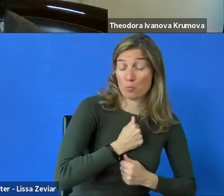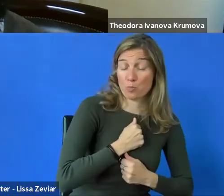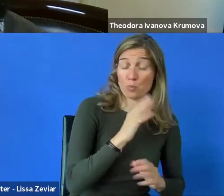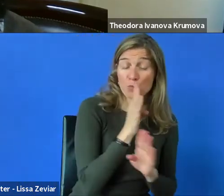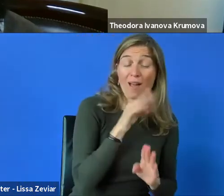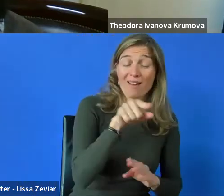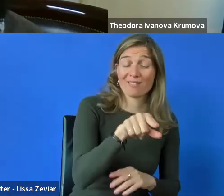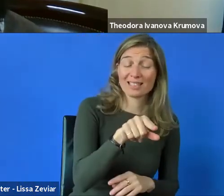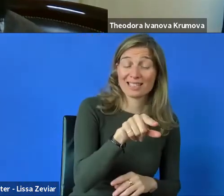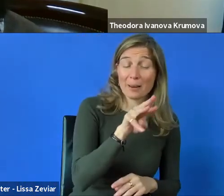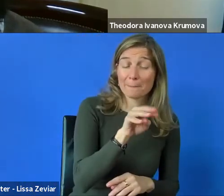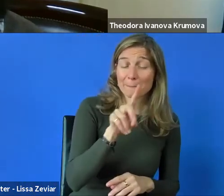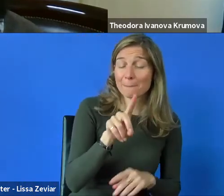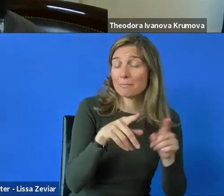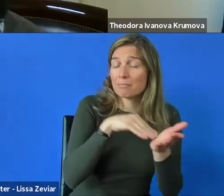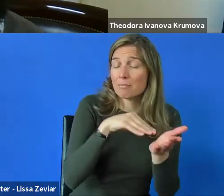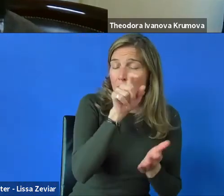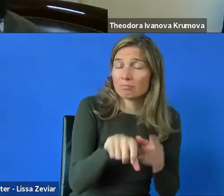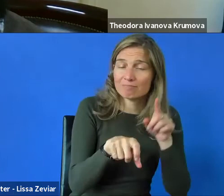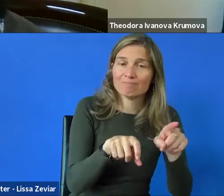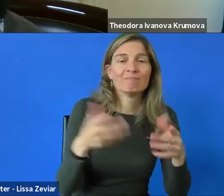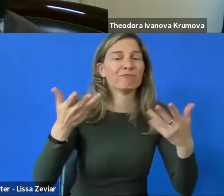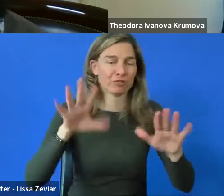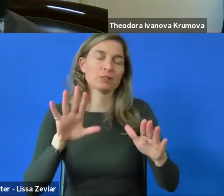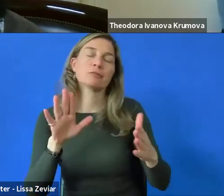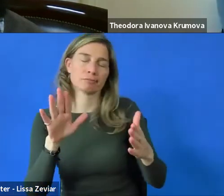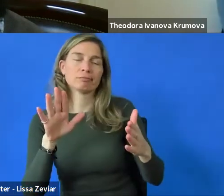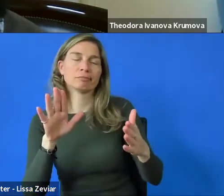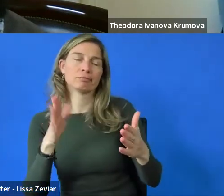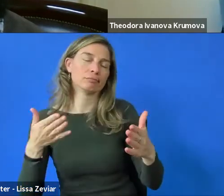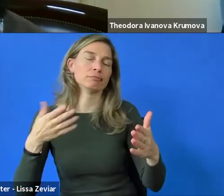This is concerning the first question, then, I think there was